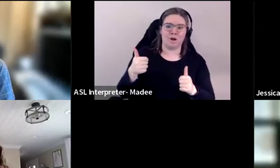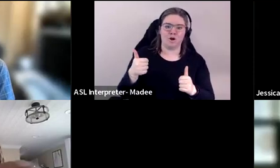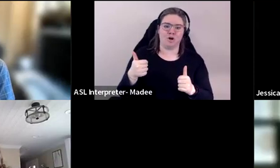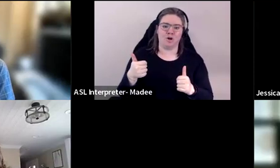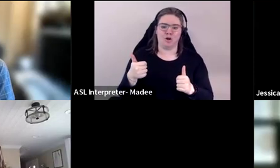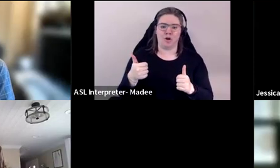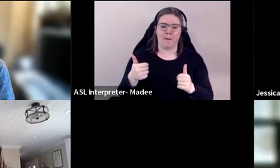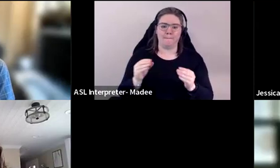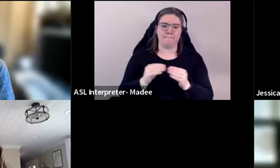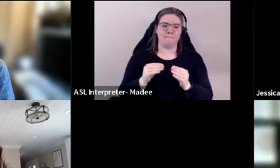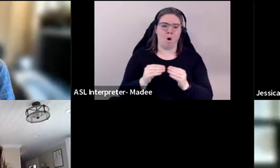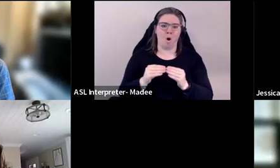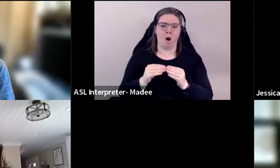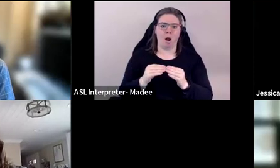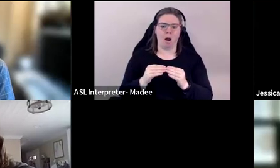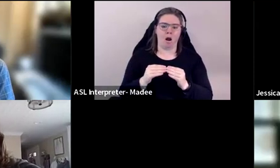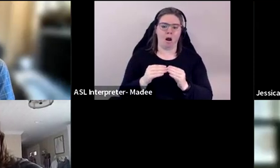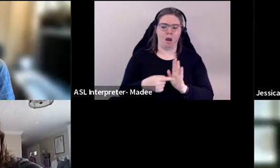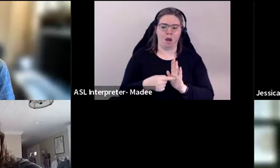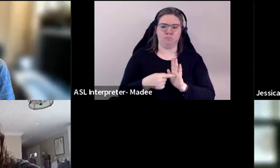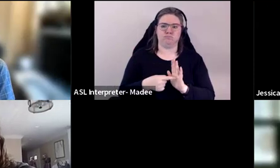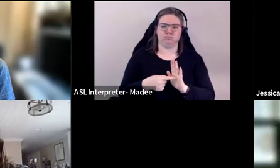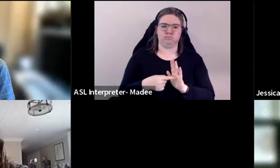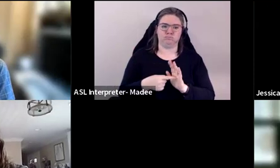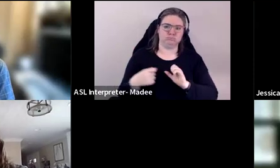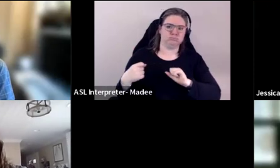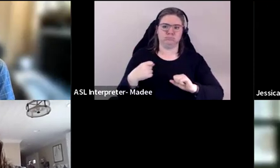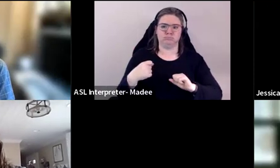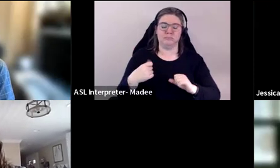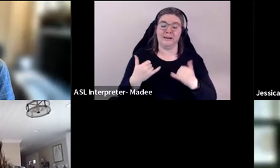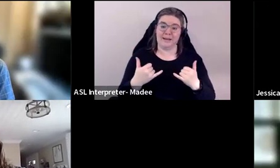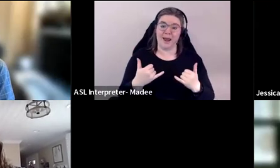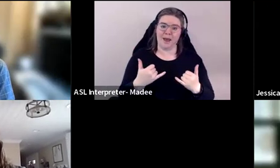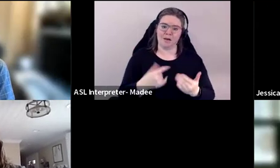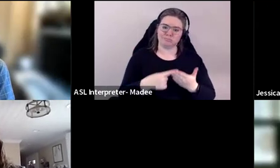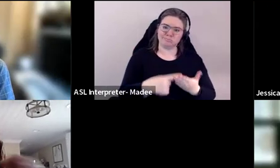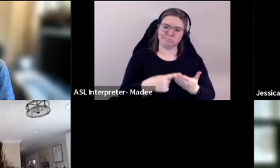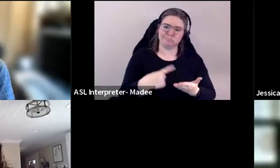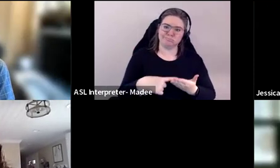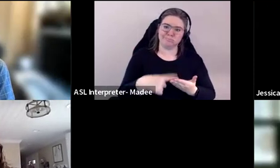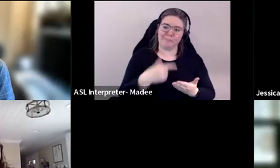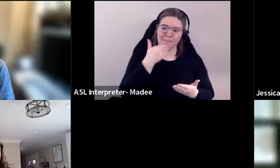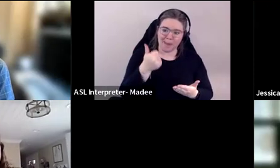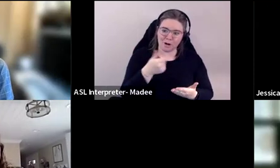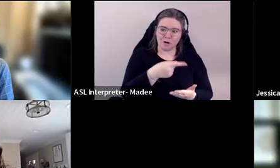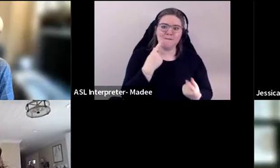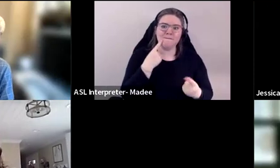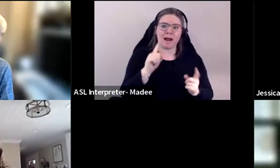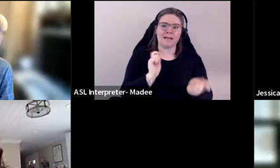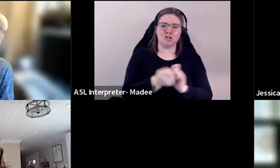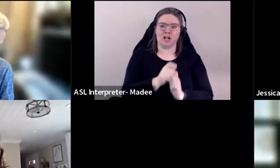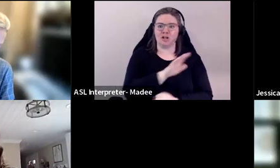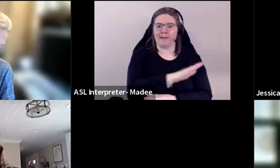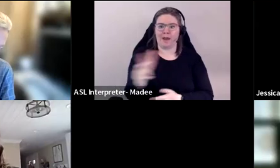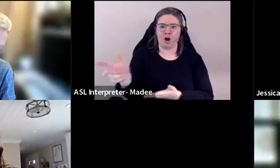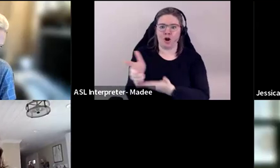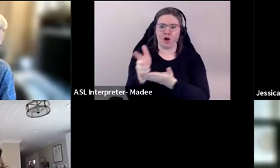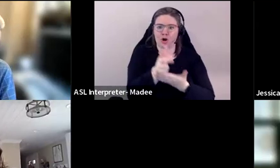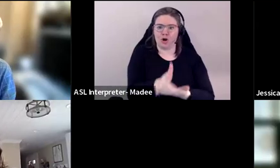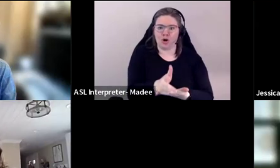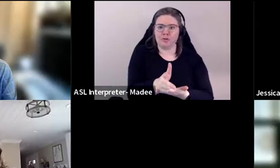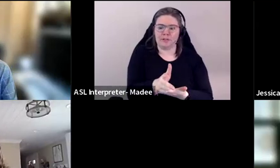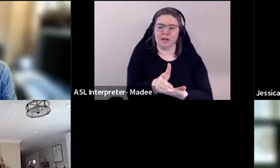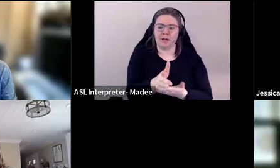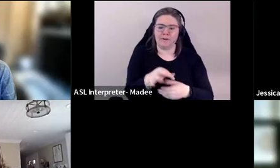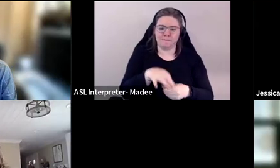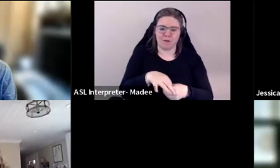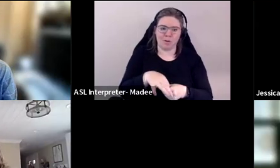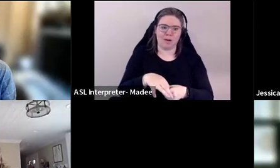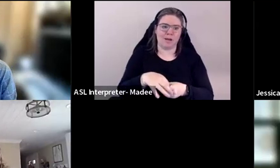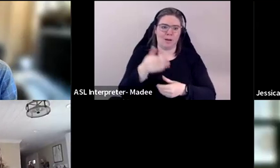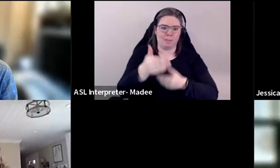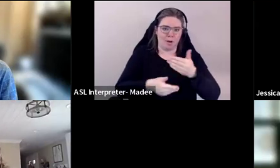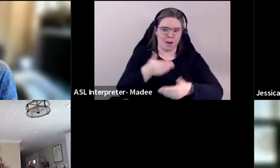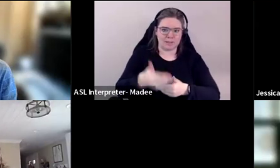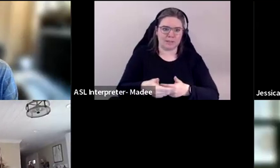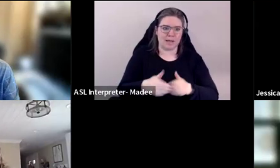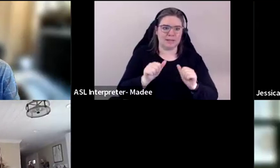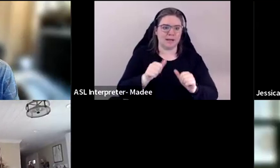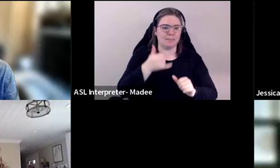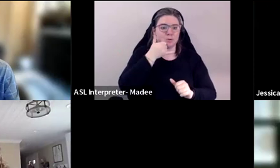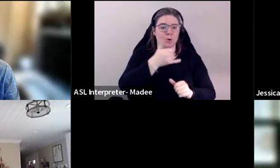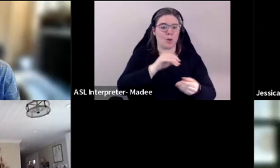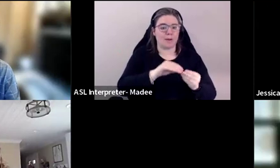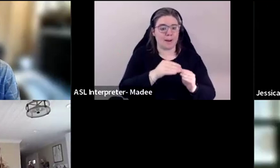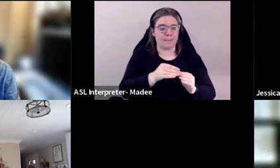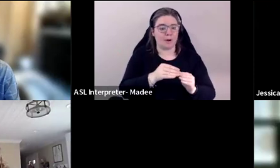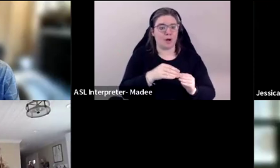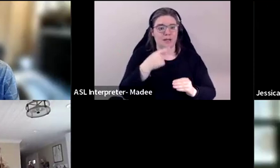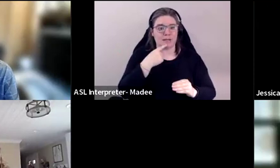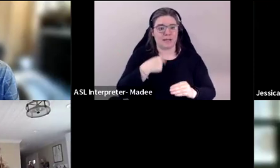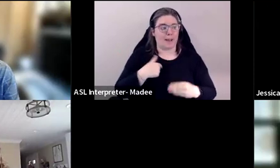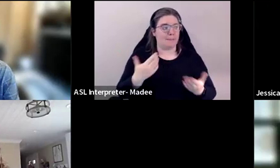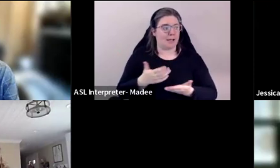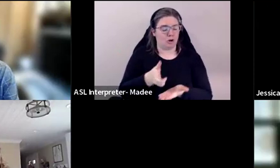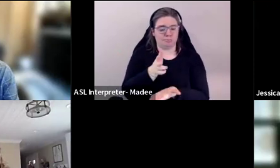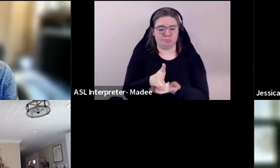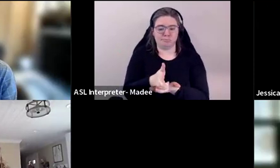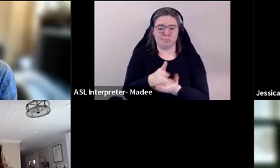Dee Henry they/she Independence Alliance: And now that we have had good discussions with the Hamilton County Boe, and they're going to be completely changing. How they do their curbside voting process, having an option, you know, for someone to be able to call a number and say, Hey, I'm you know, in the parking spot here to curbside vote.